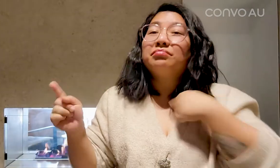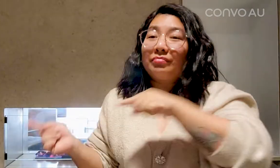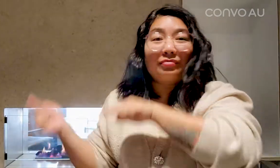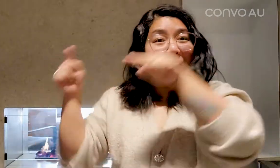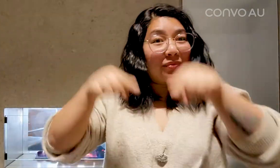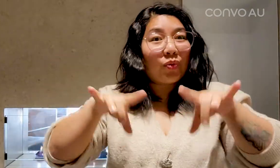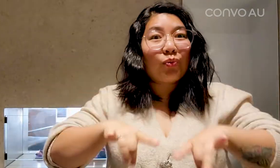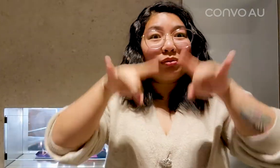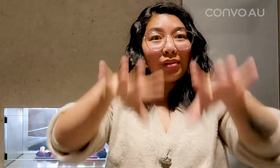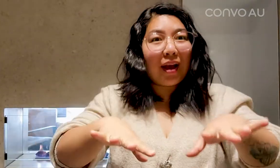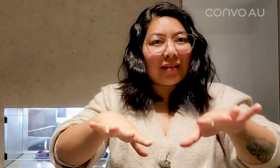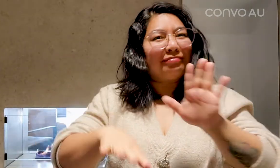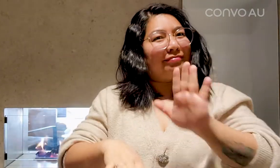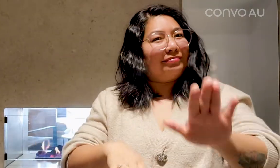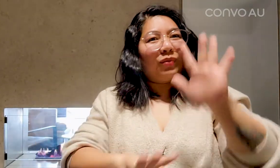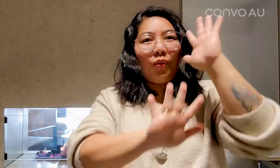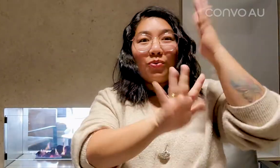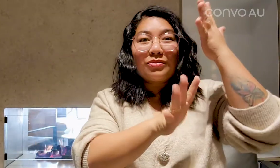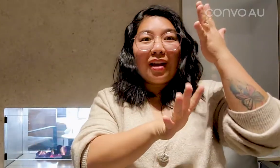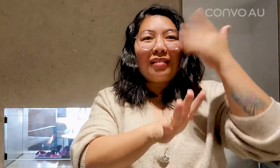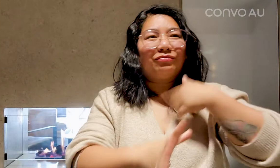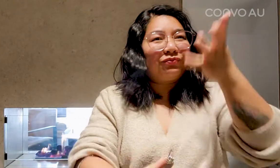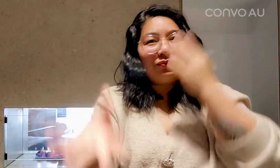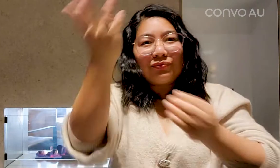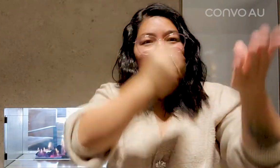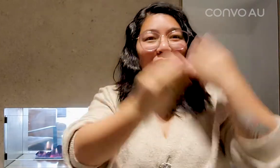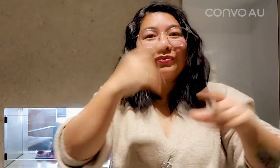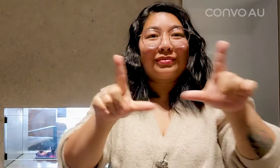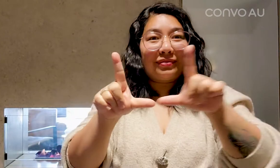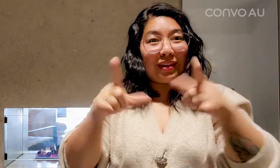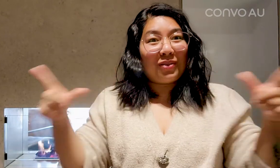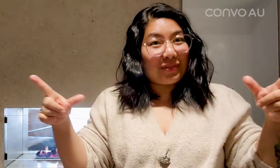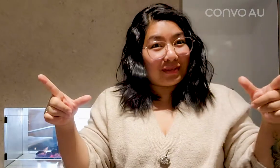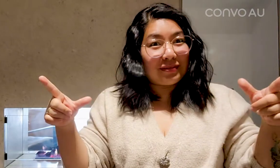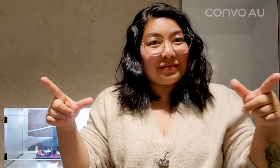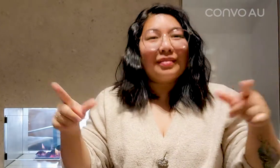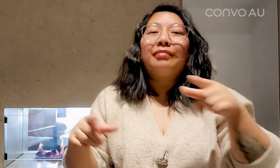I migrated to Australia and learnt that Auslan is used here and I needed to learn that sign language too.